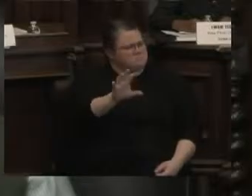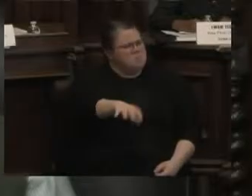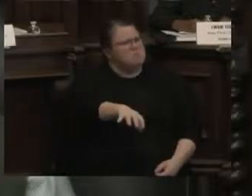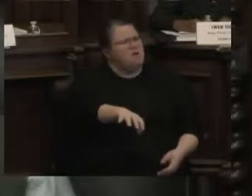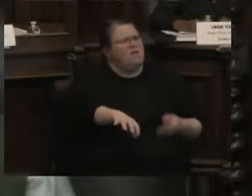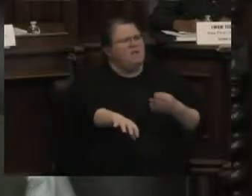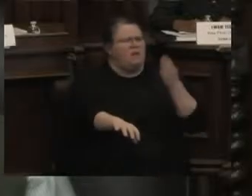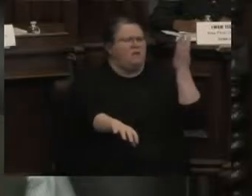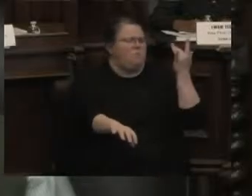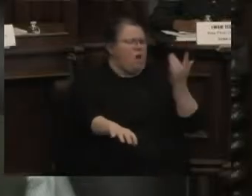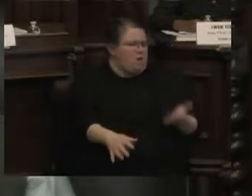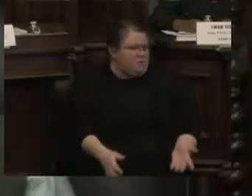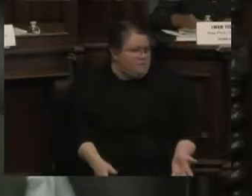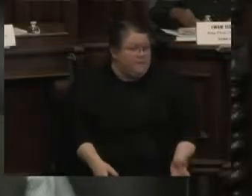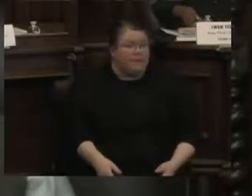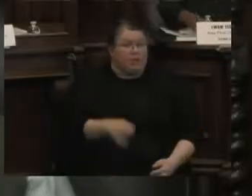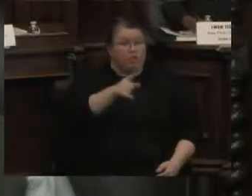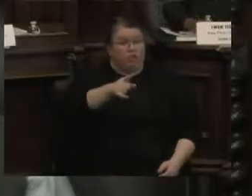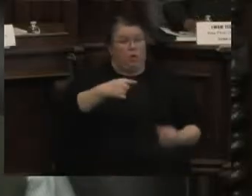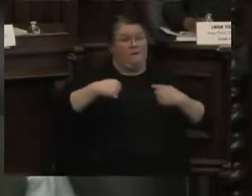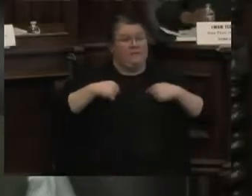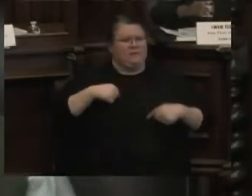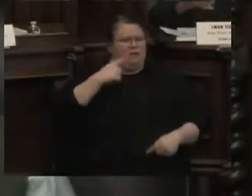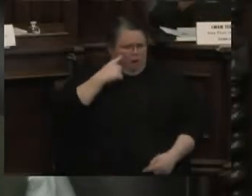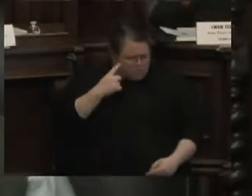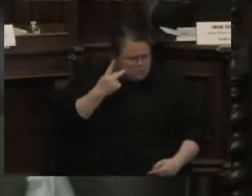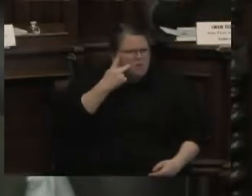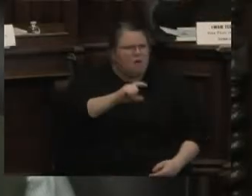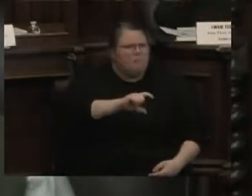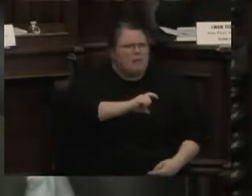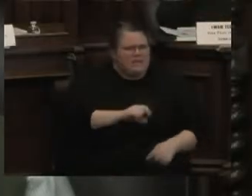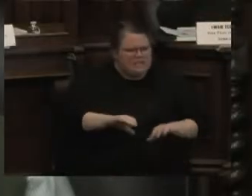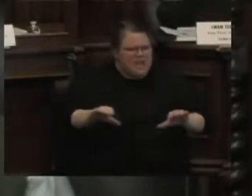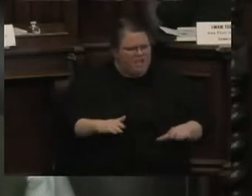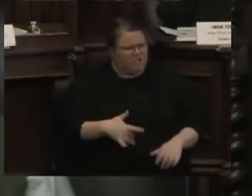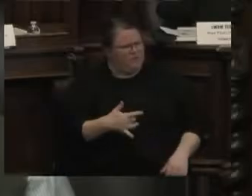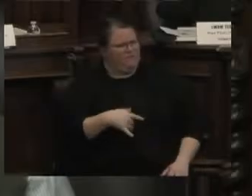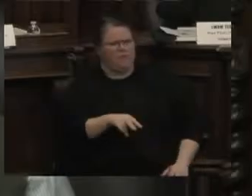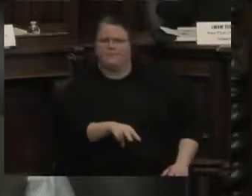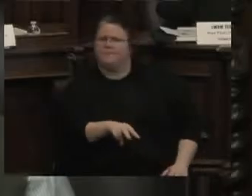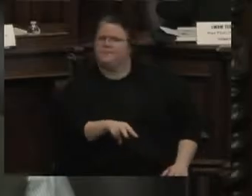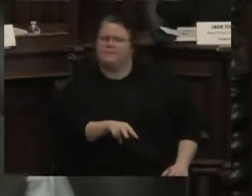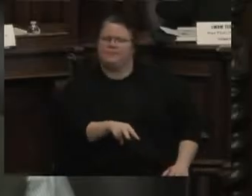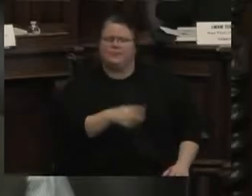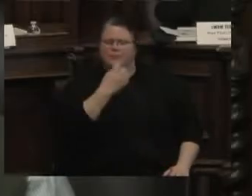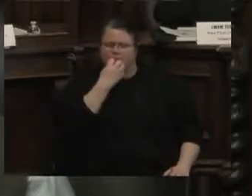Why did you all decide that that was a place that you